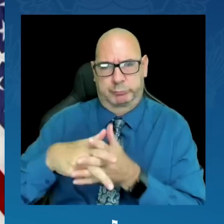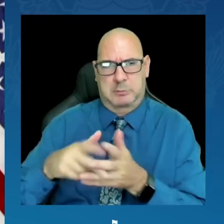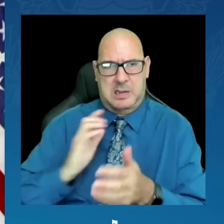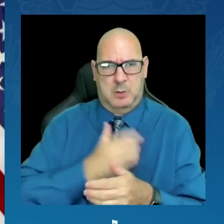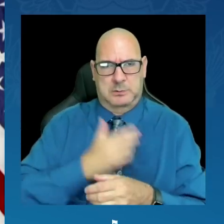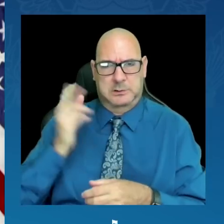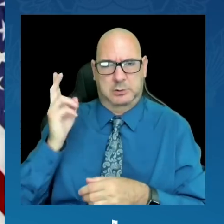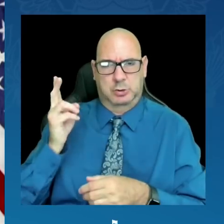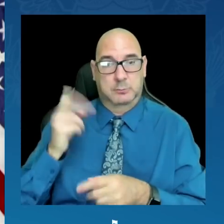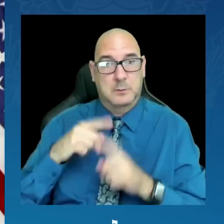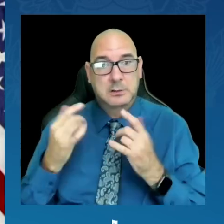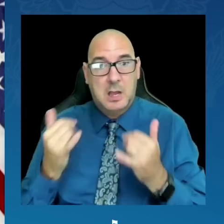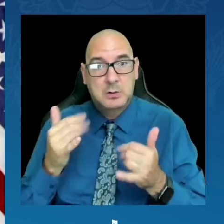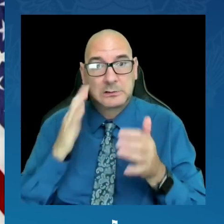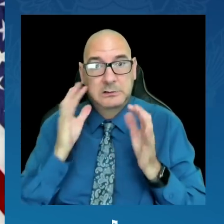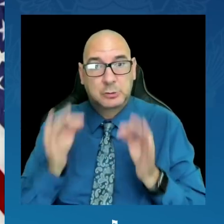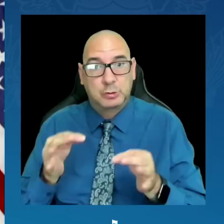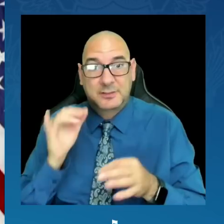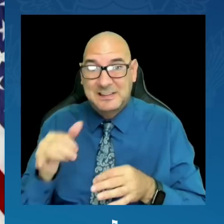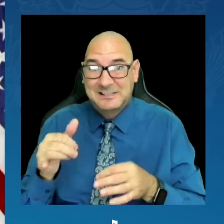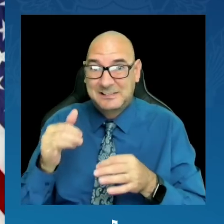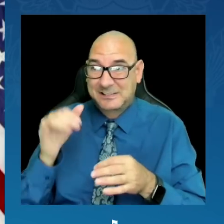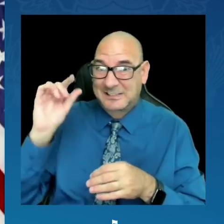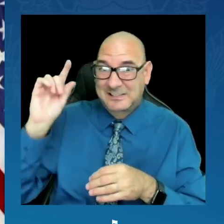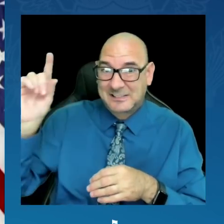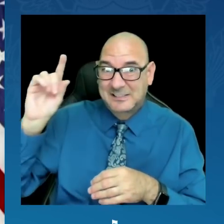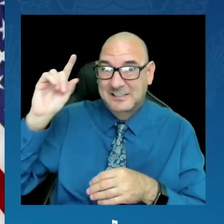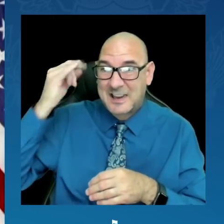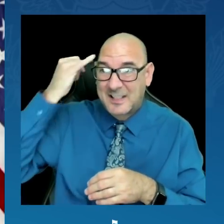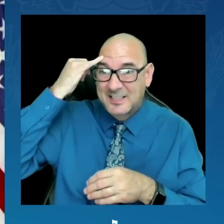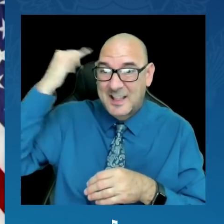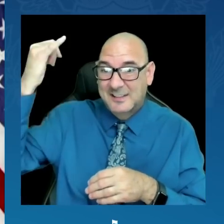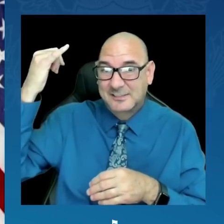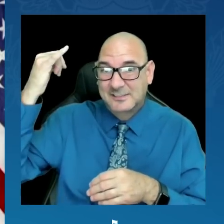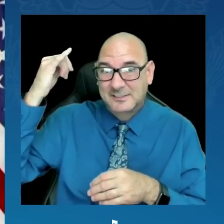then, calls into question other rights